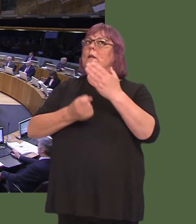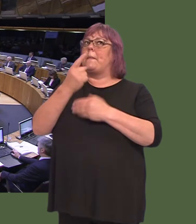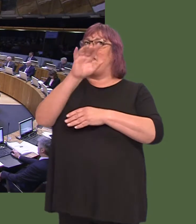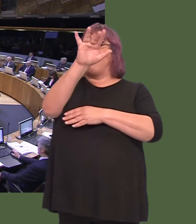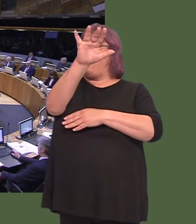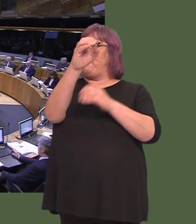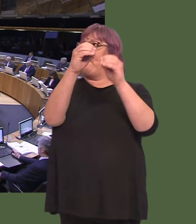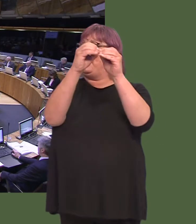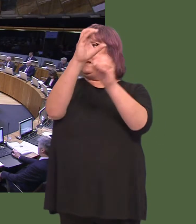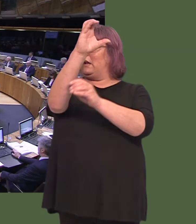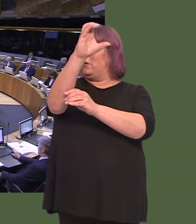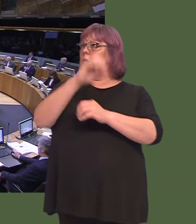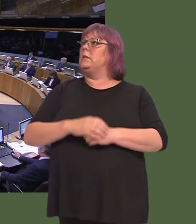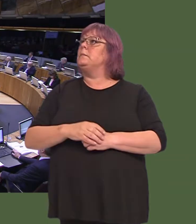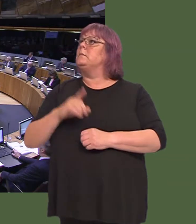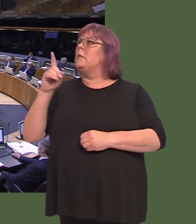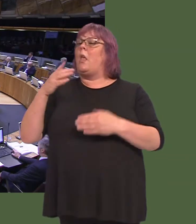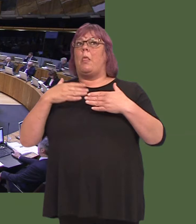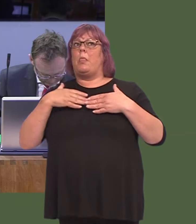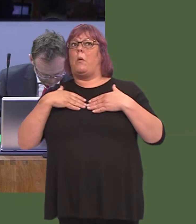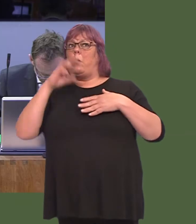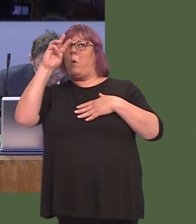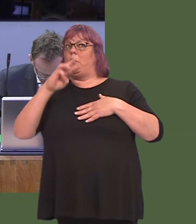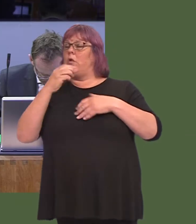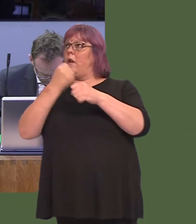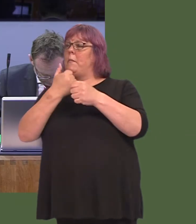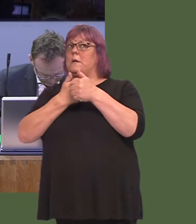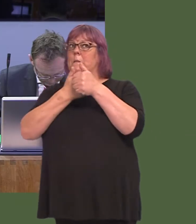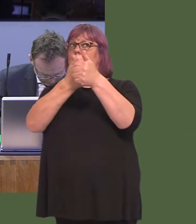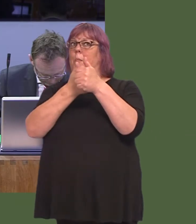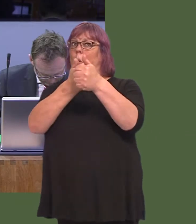Cadwaladr, and what support the Welsh Government is offering that health board, simply because